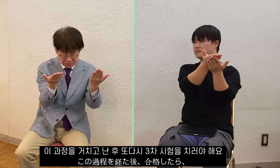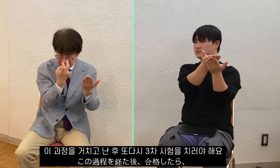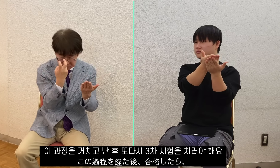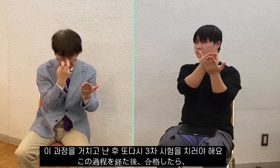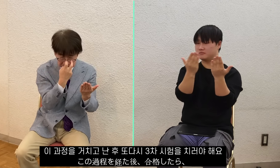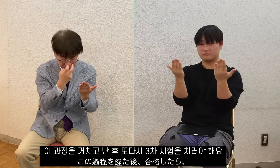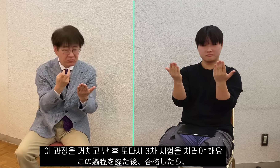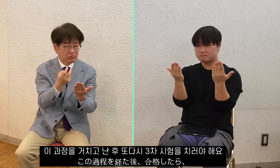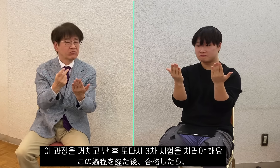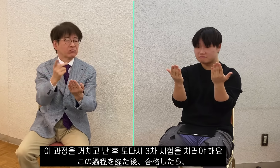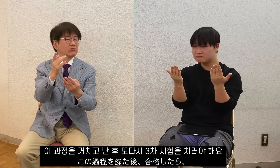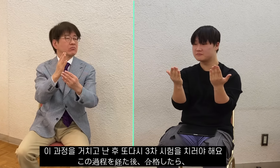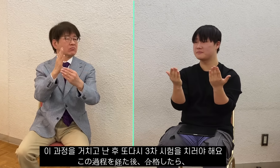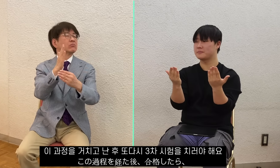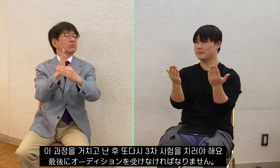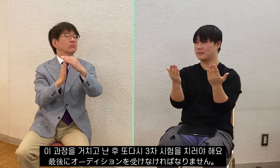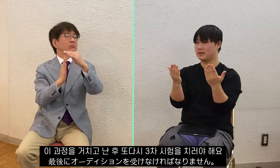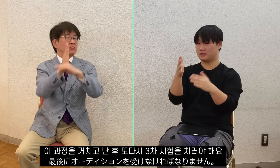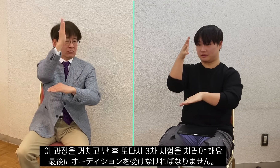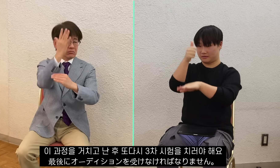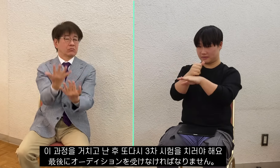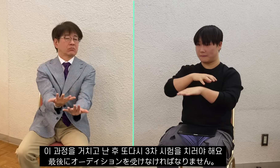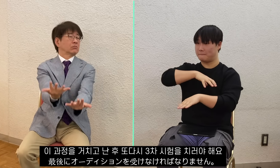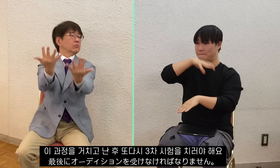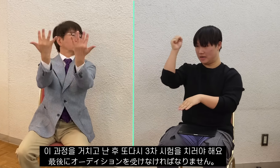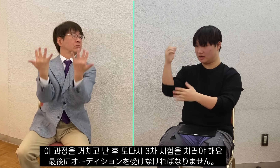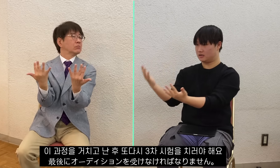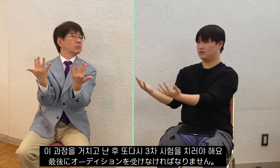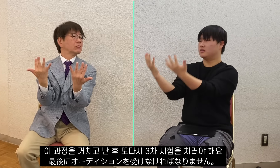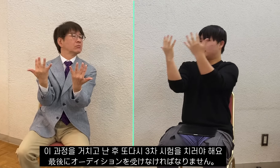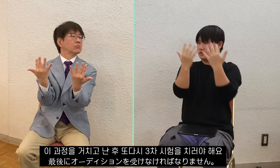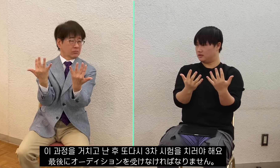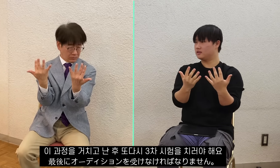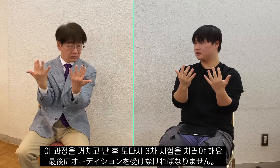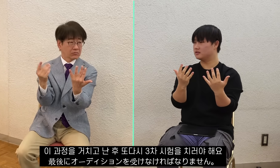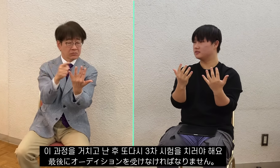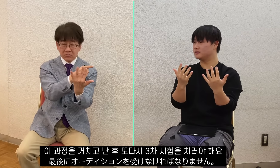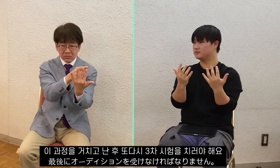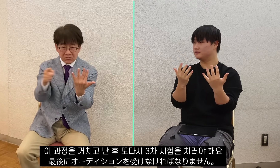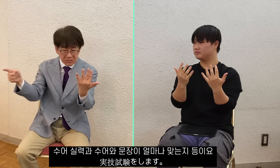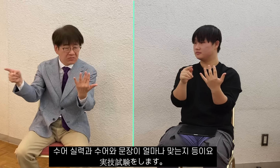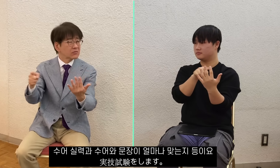After going through this process, you have to take the third test again.